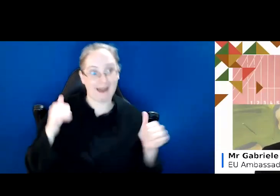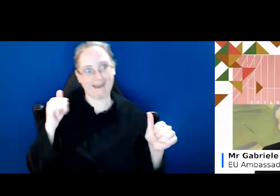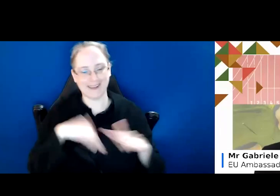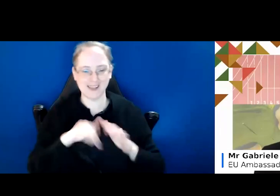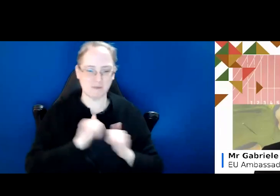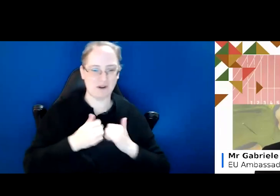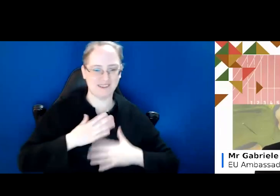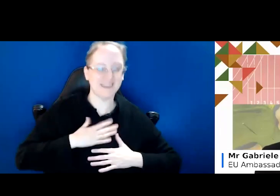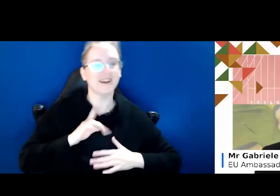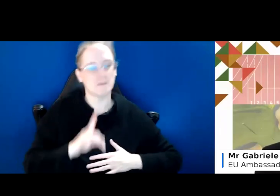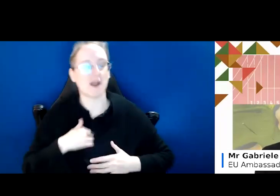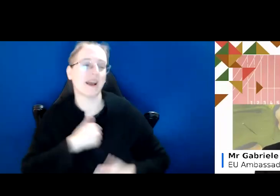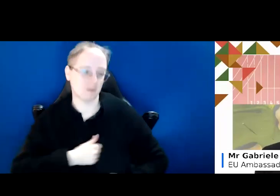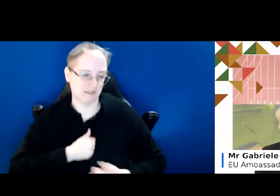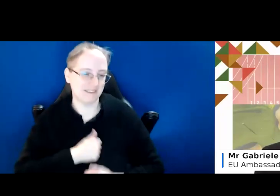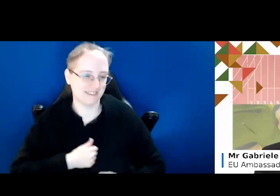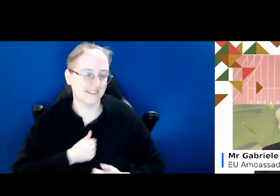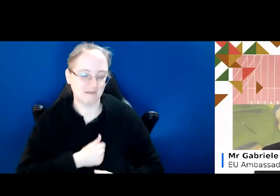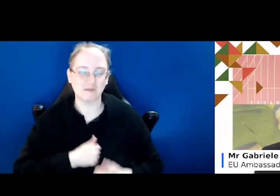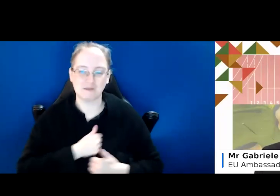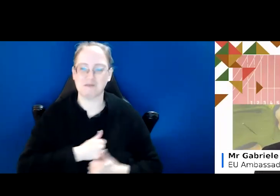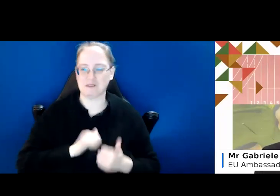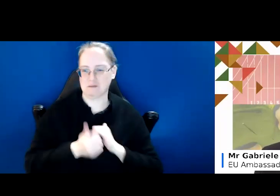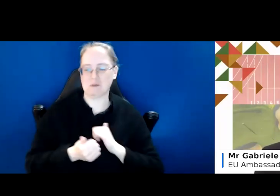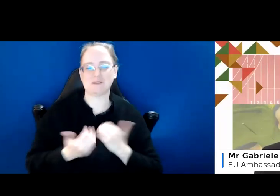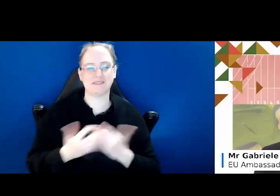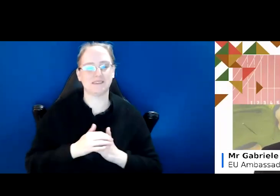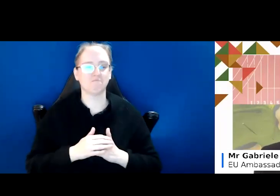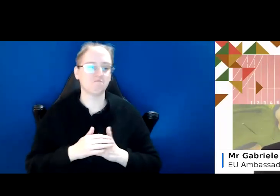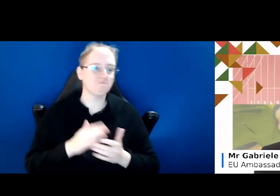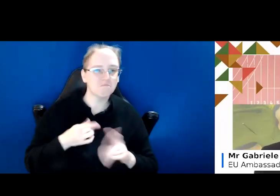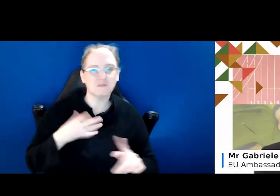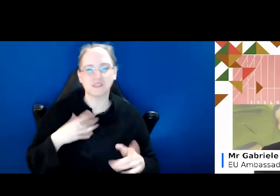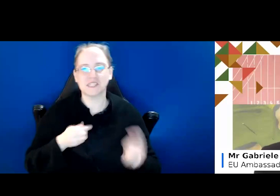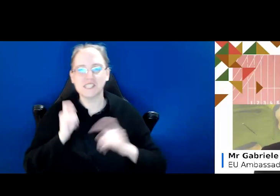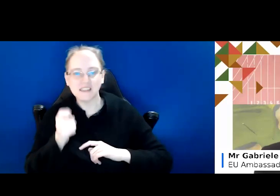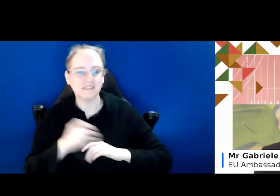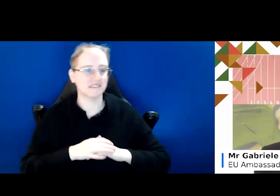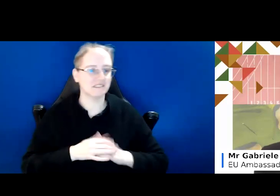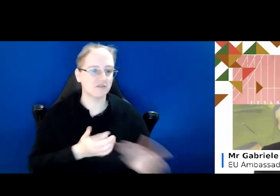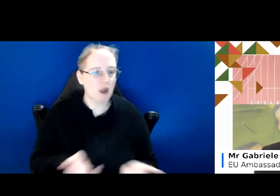I enjoyed really sports notably tennis and rugby and football and